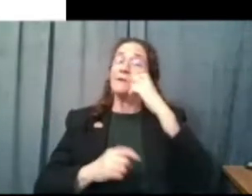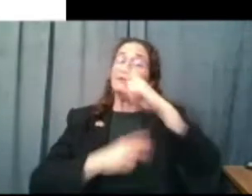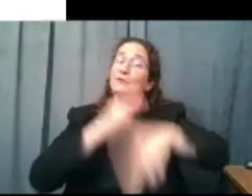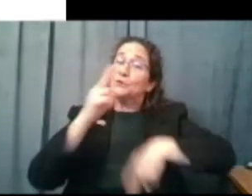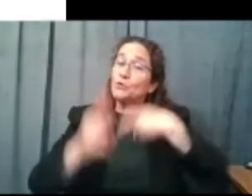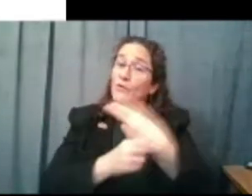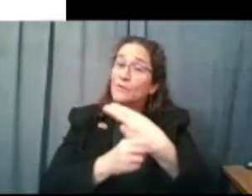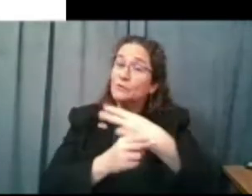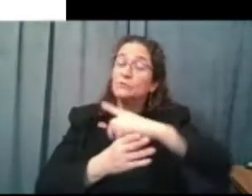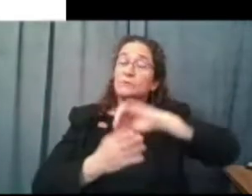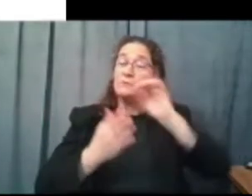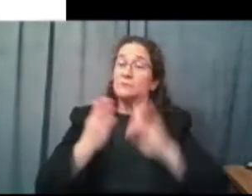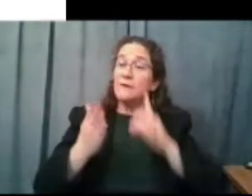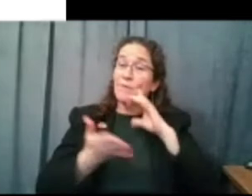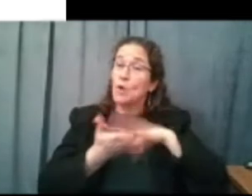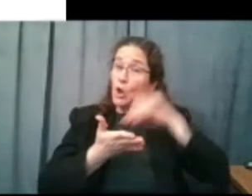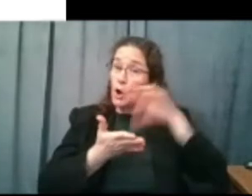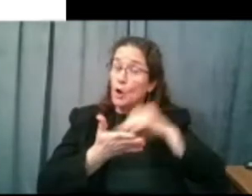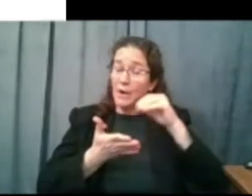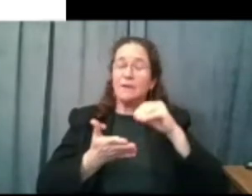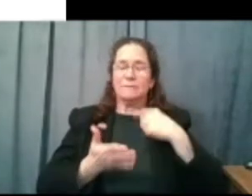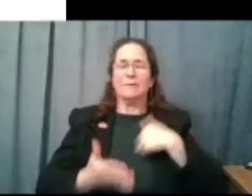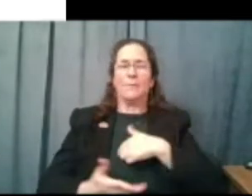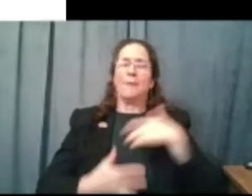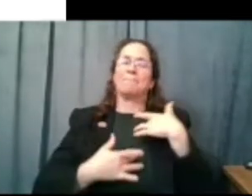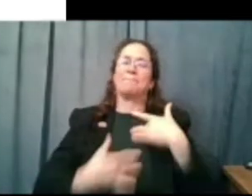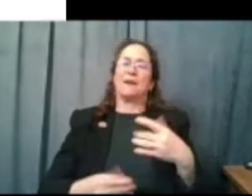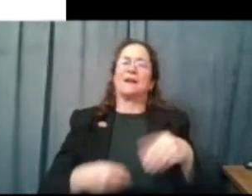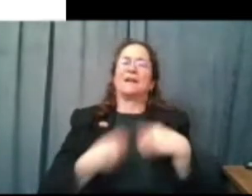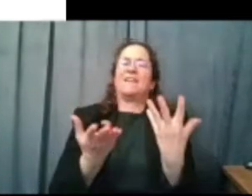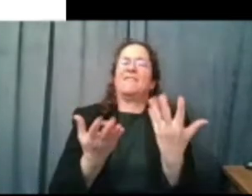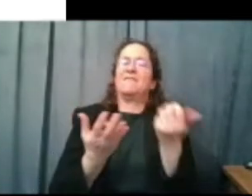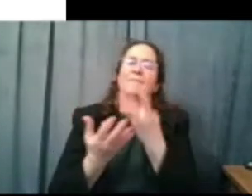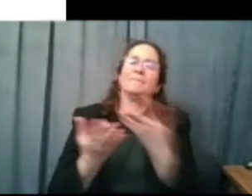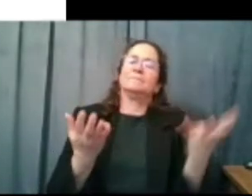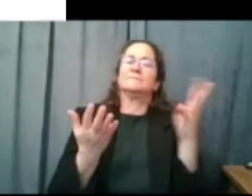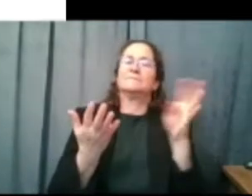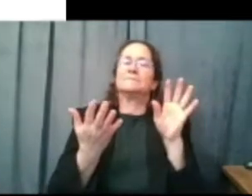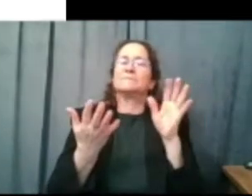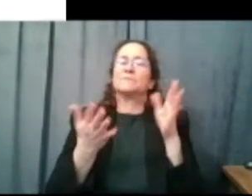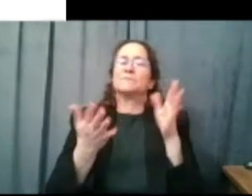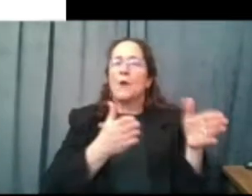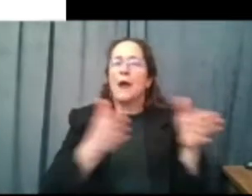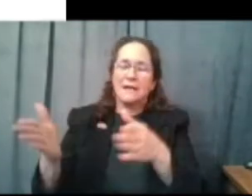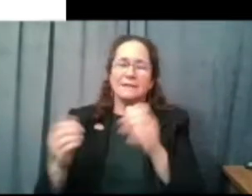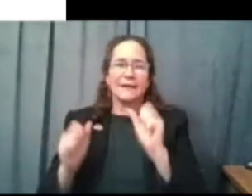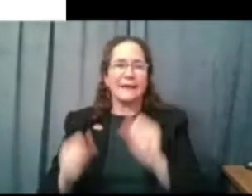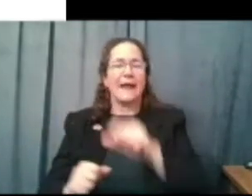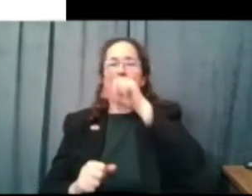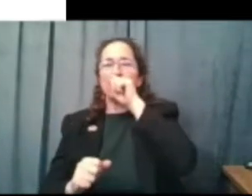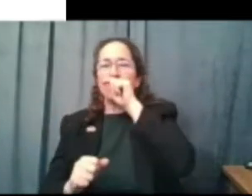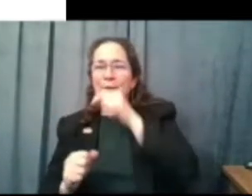just like you know you can post and share in the background on Twitter right now. Or you can use the chat box and now you can even